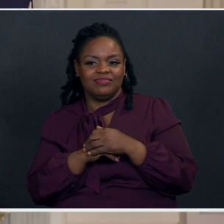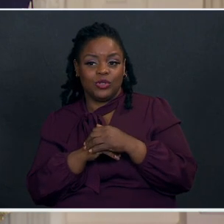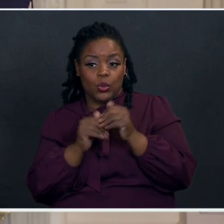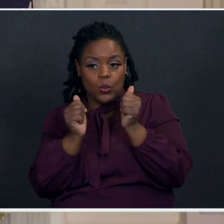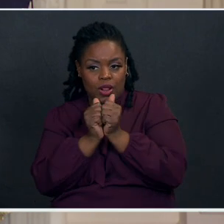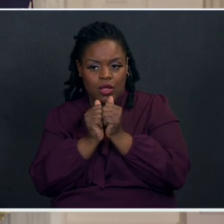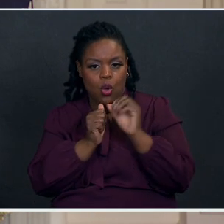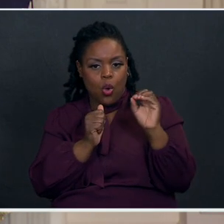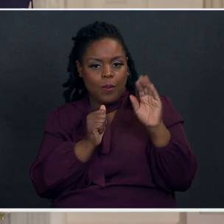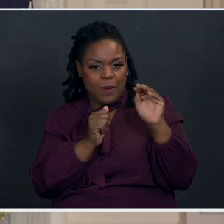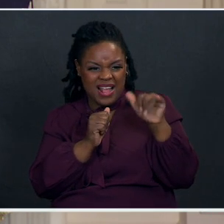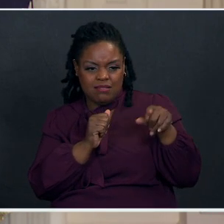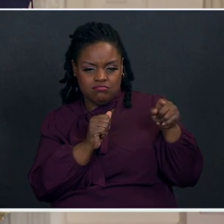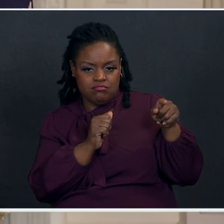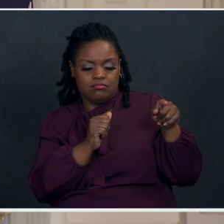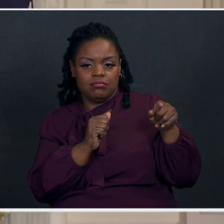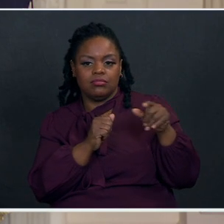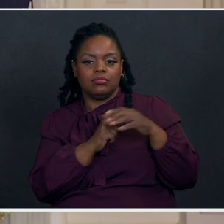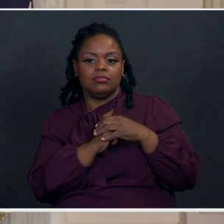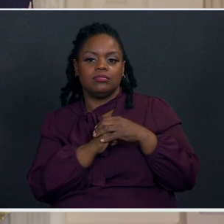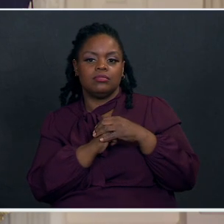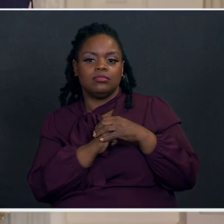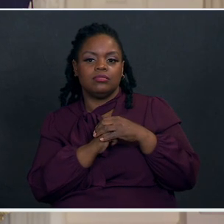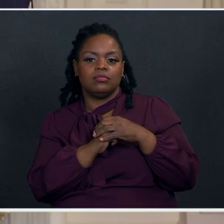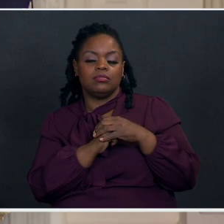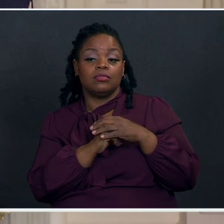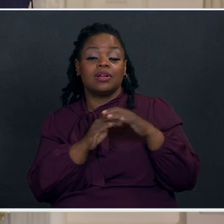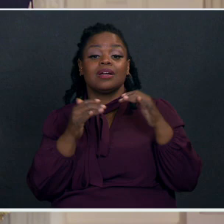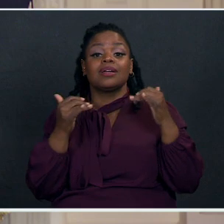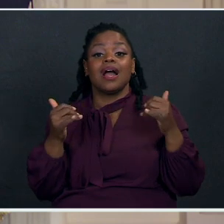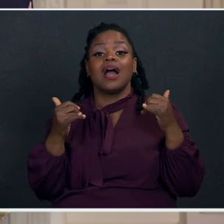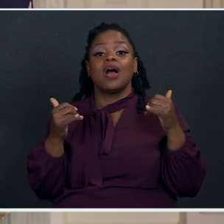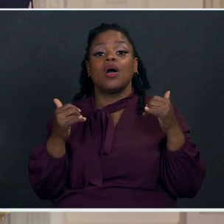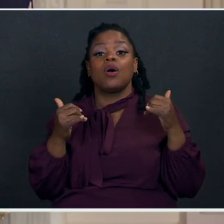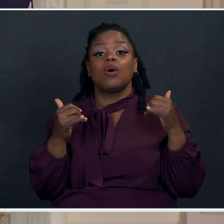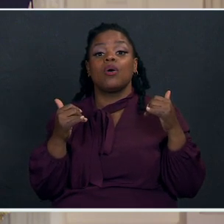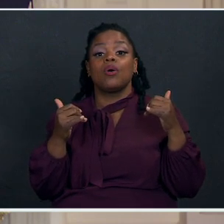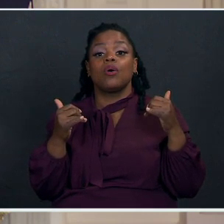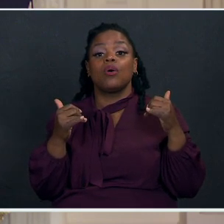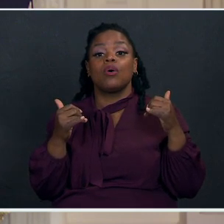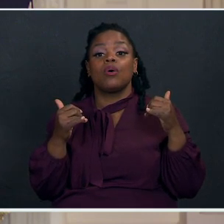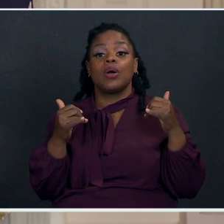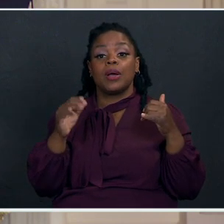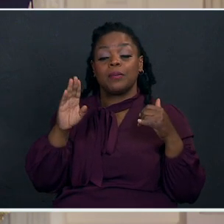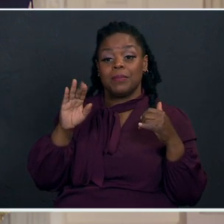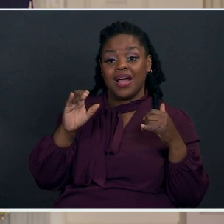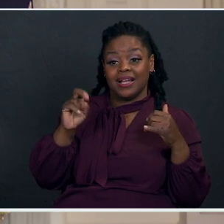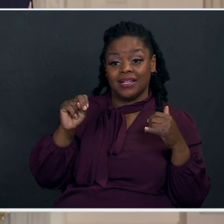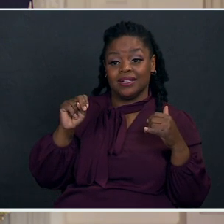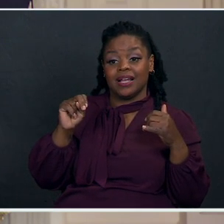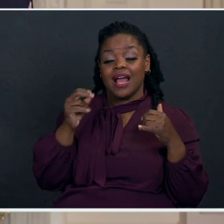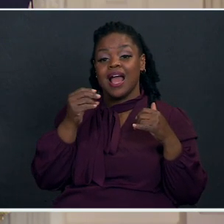to clean energy manufacturing. Now, the Biden-Harris administration is going to do it again and go beyond.